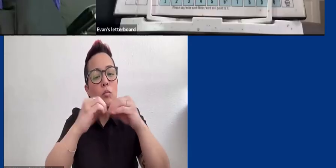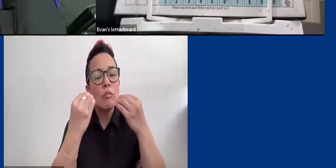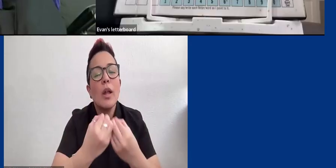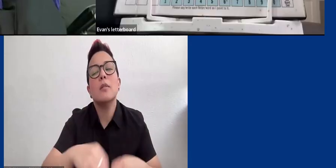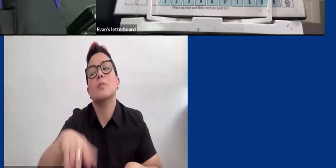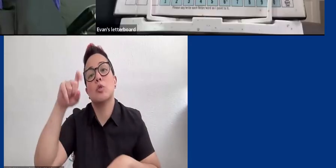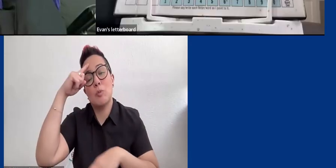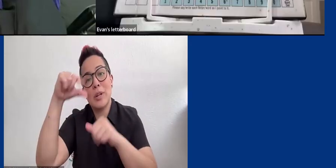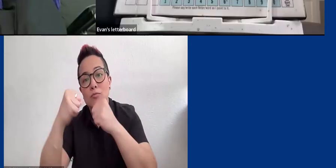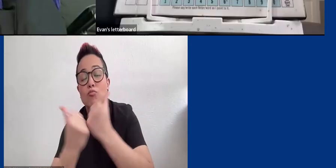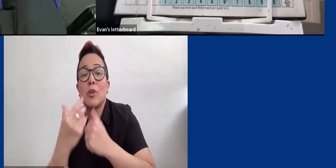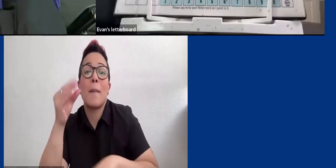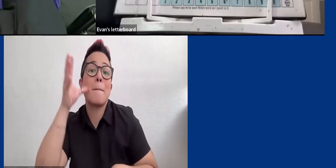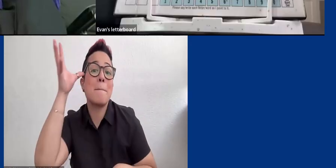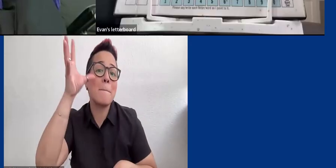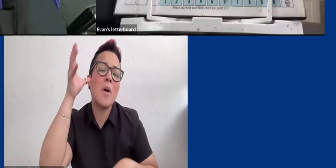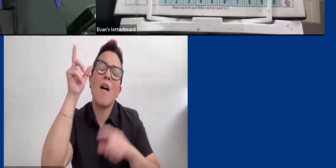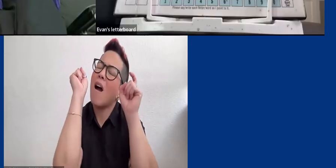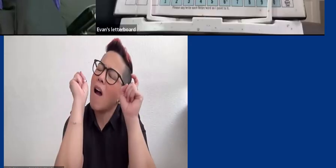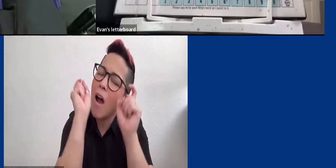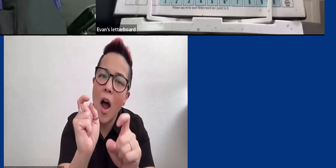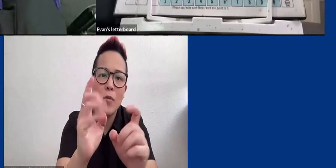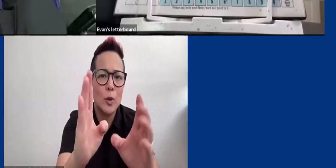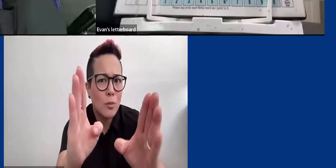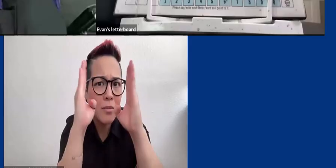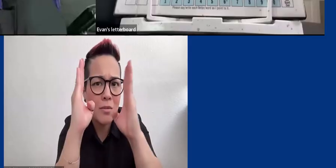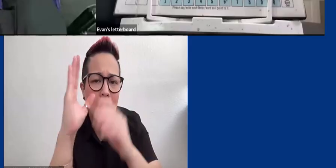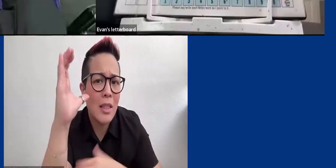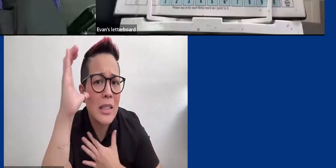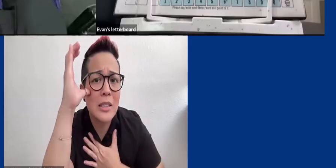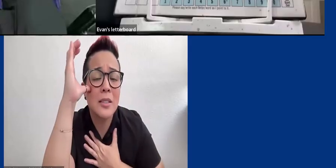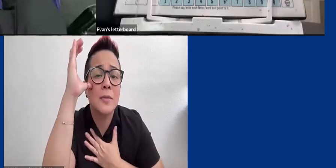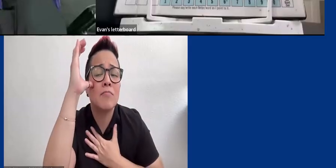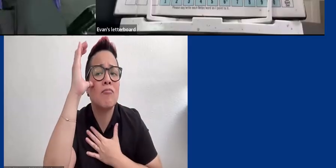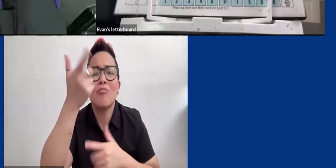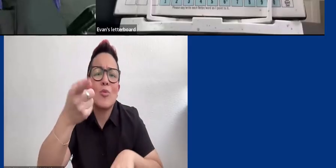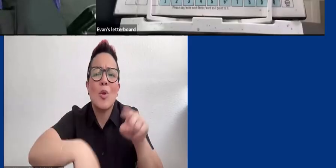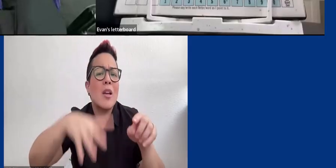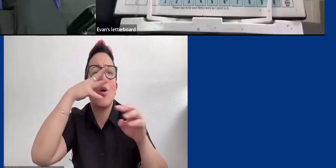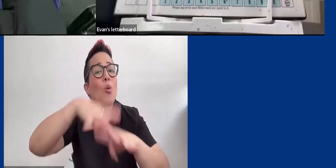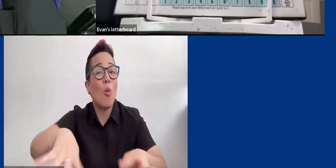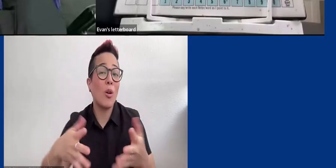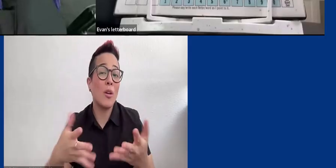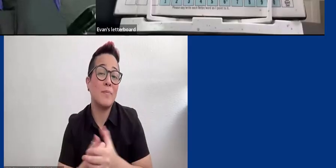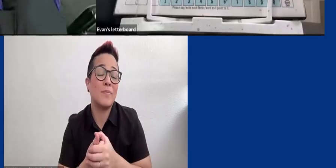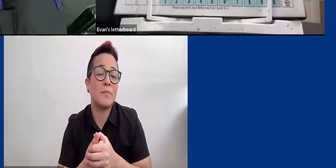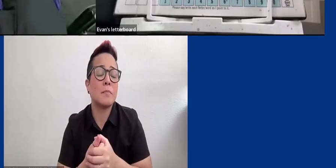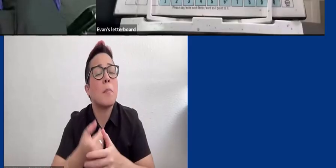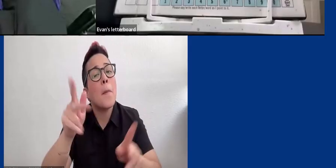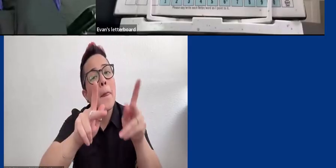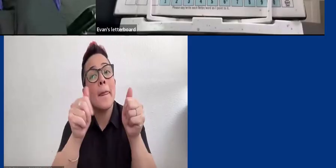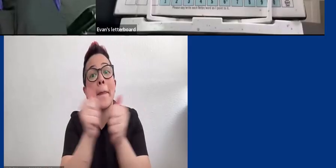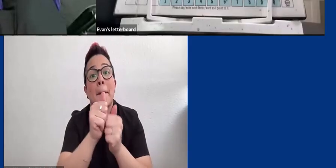parents would have to listen. There would be no way to ignore it. People with disabilities claiming